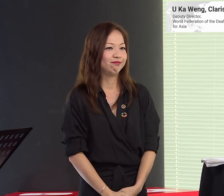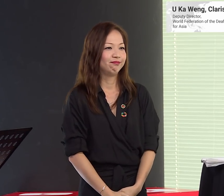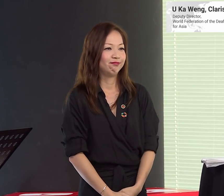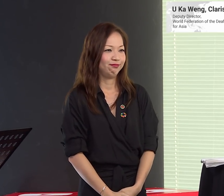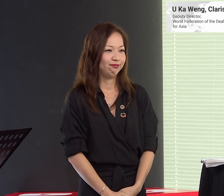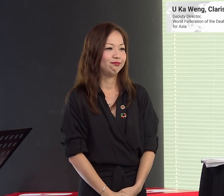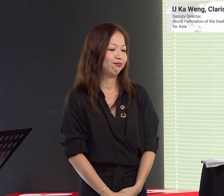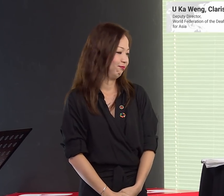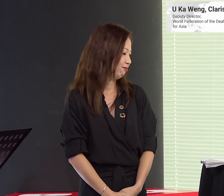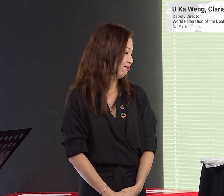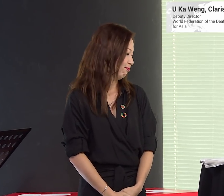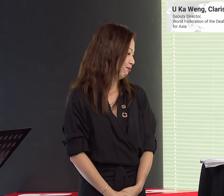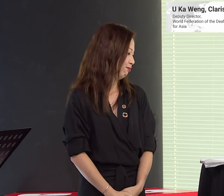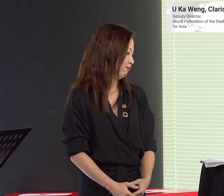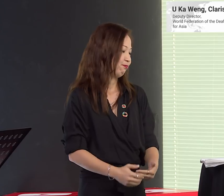My name is Clarissa.